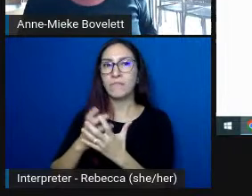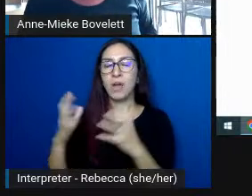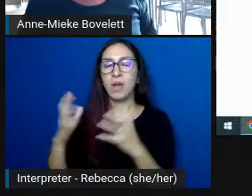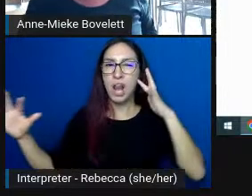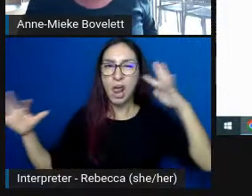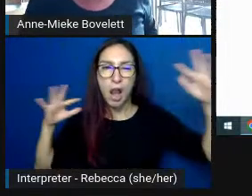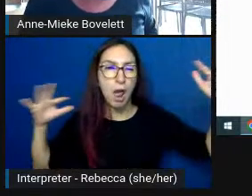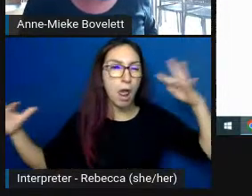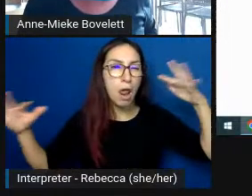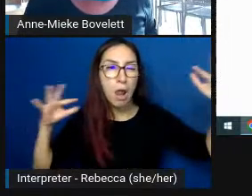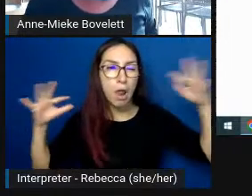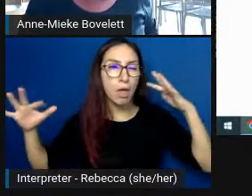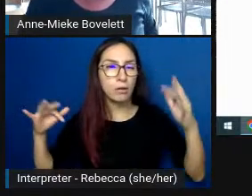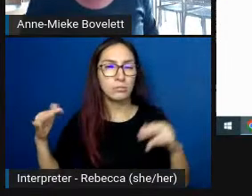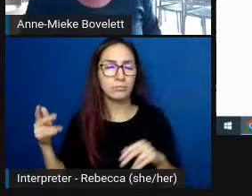And if and restaurant number two, with the